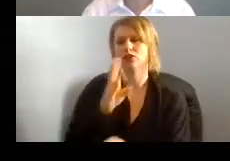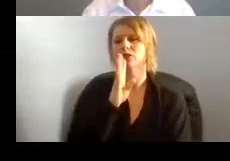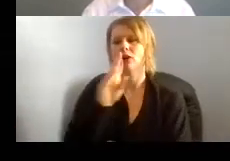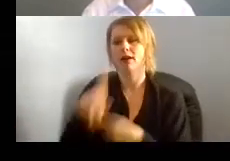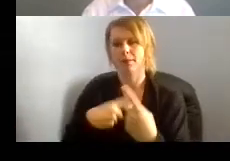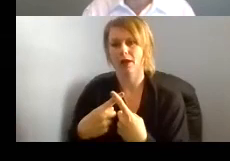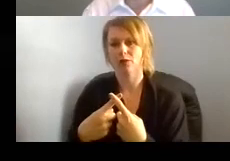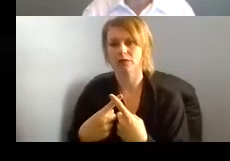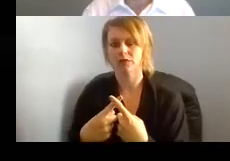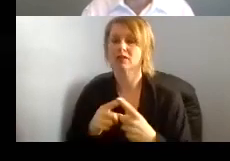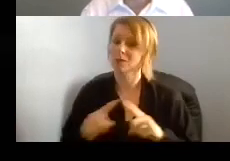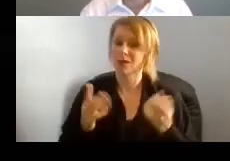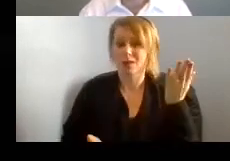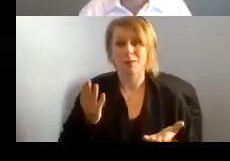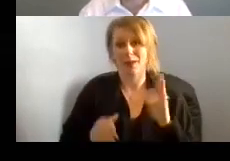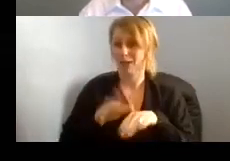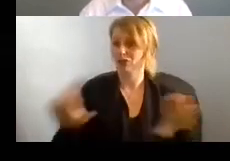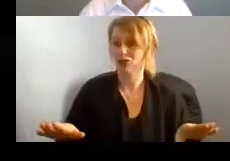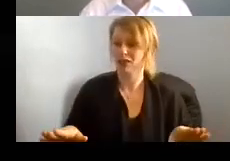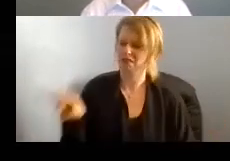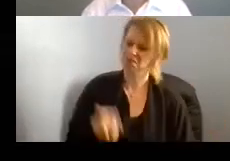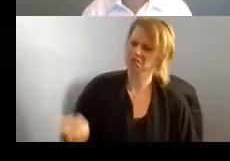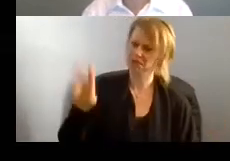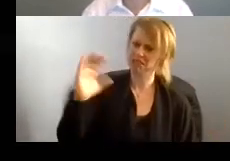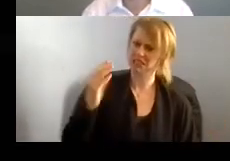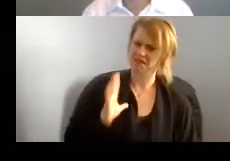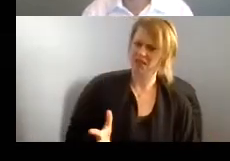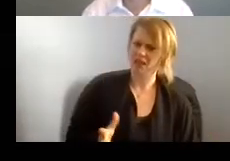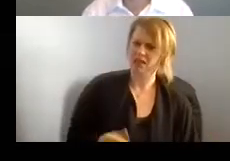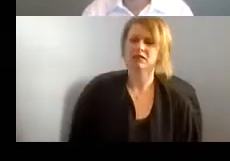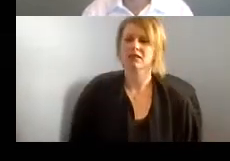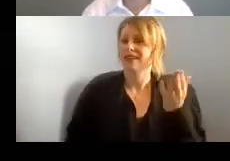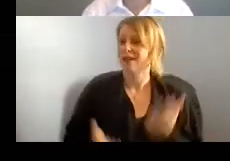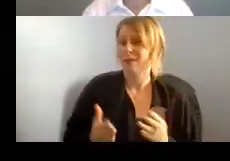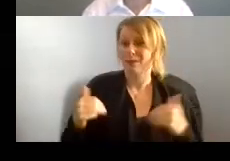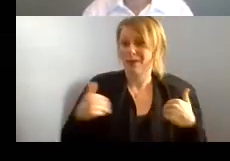not appear to be grieving. Very young children, in particular, may not yet understand what’s happened or at least